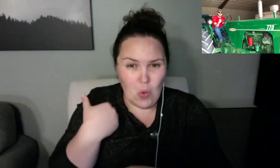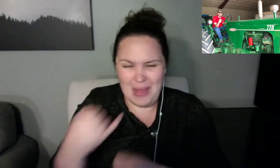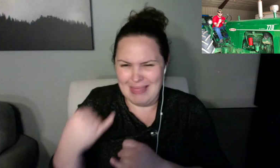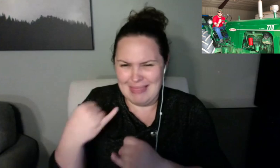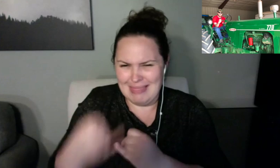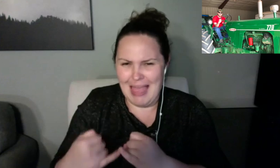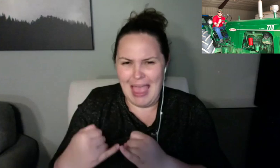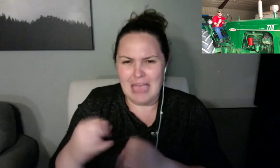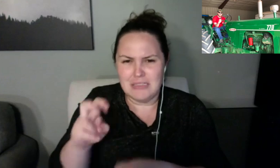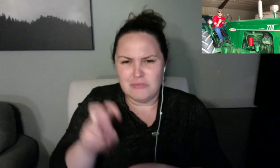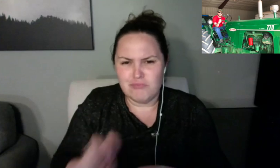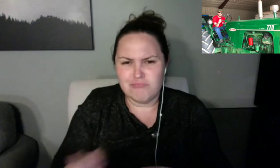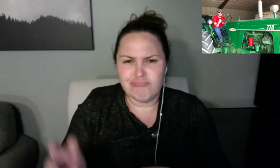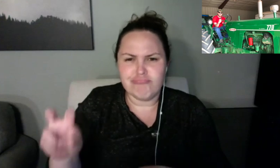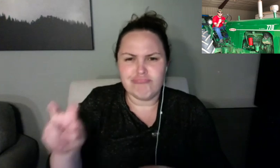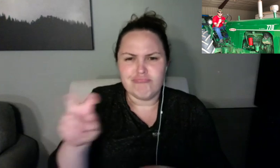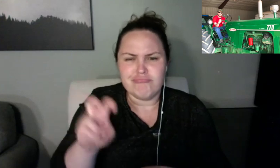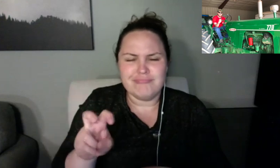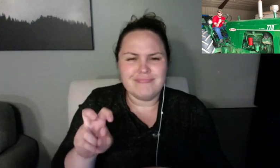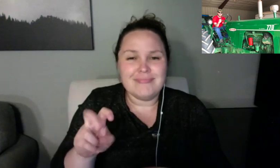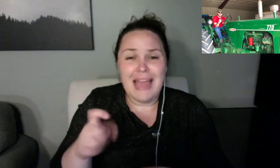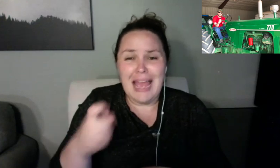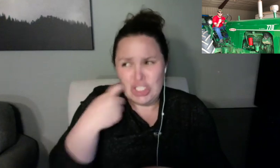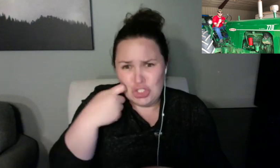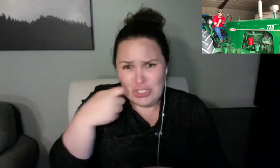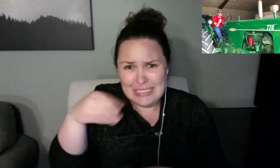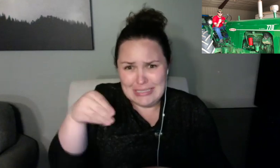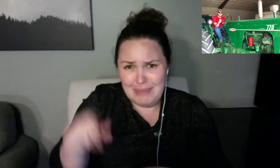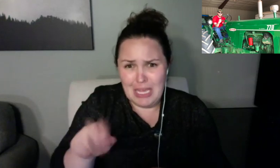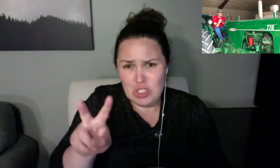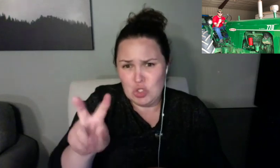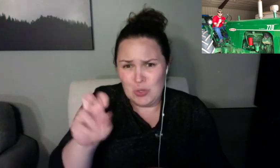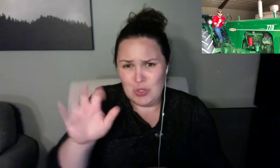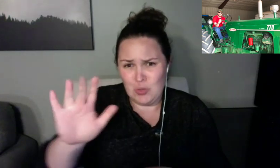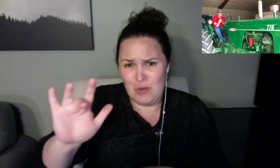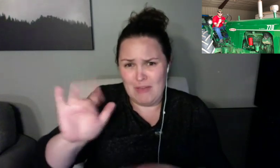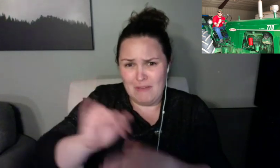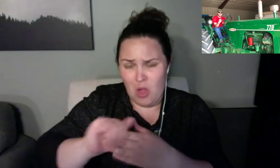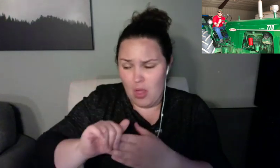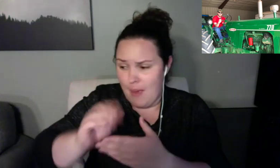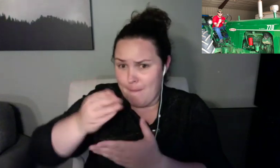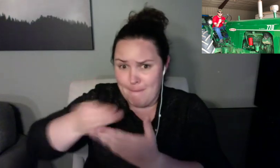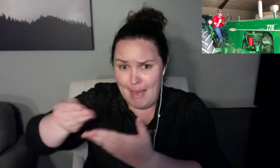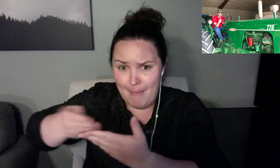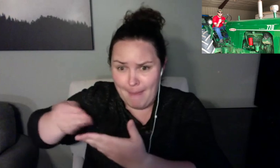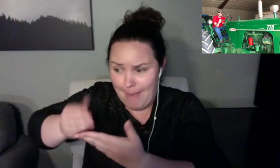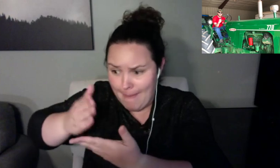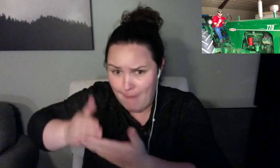I was on, I just had put $225 in parts in it and I got right down the middle of the